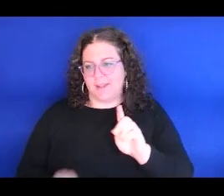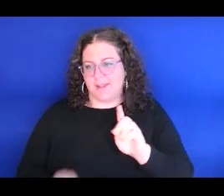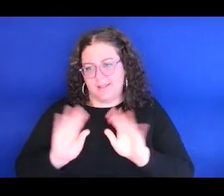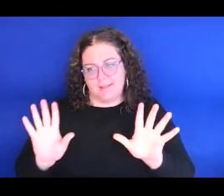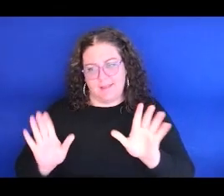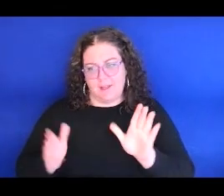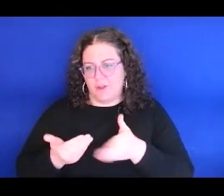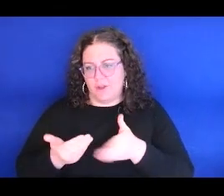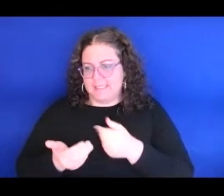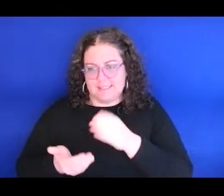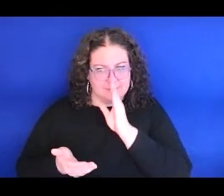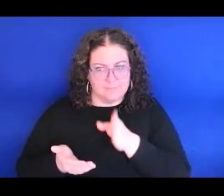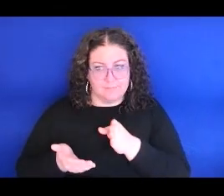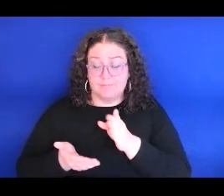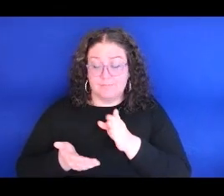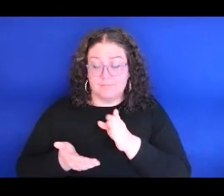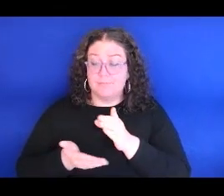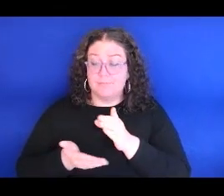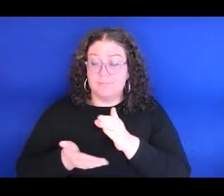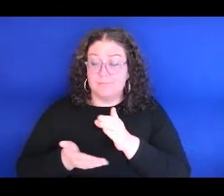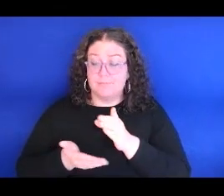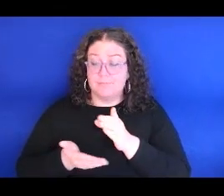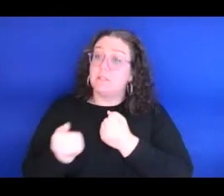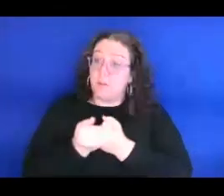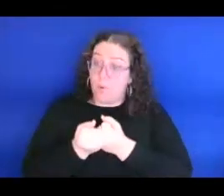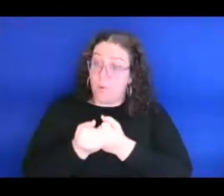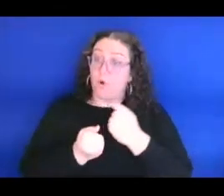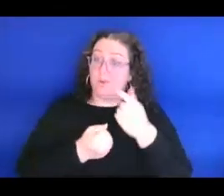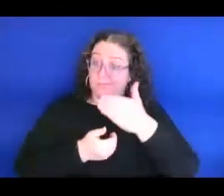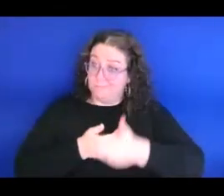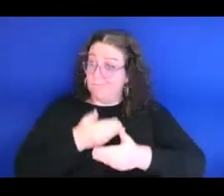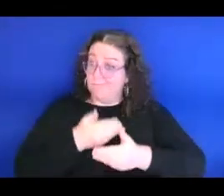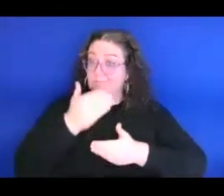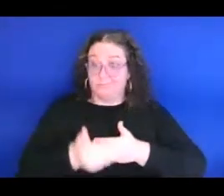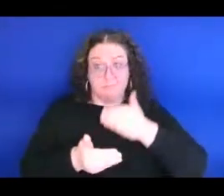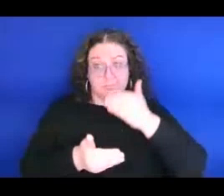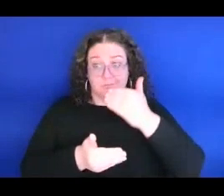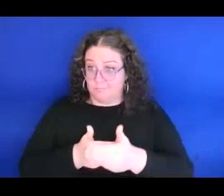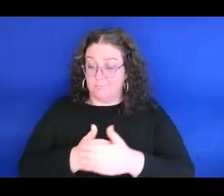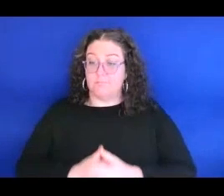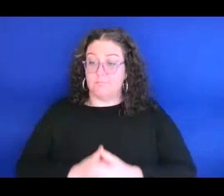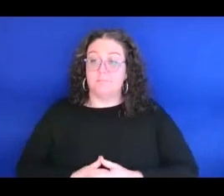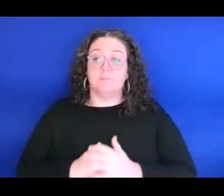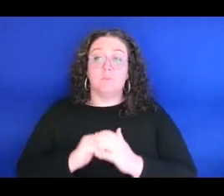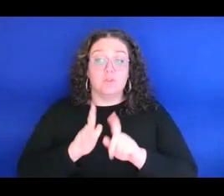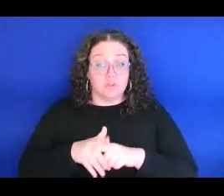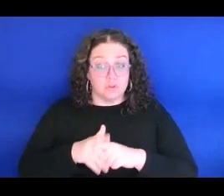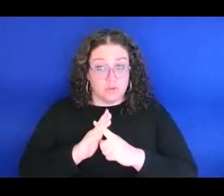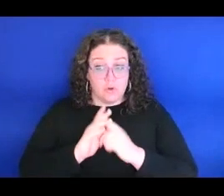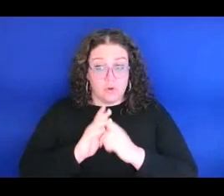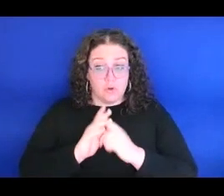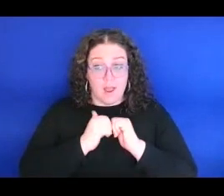designed to support you at every step. To start, you’ll need a few key pieces